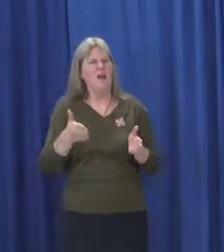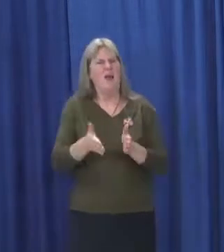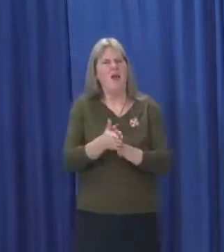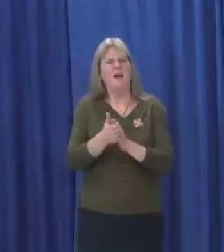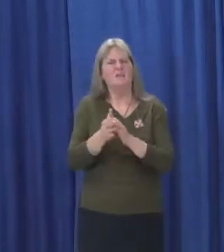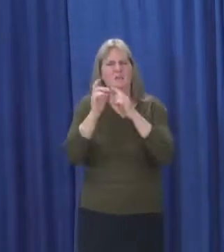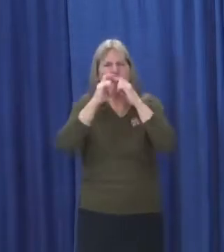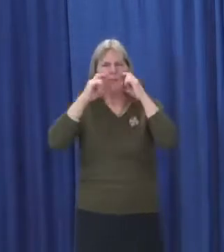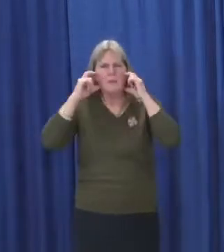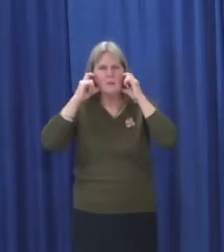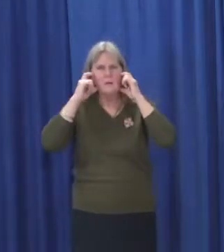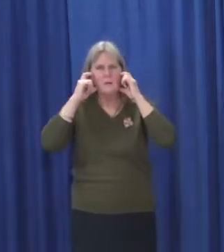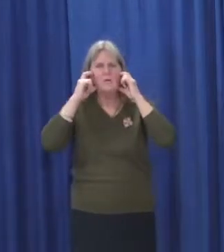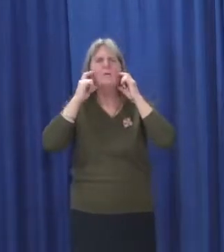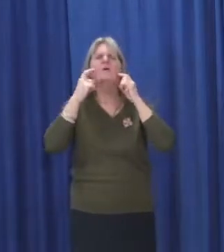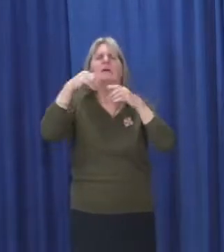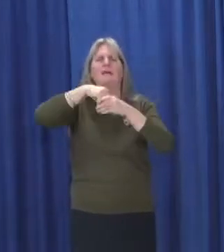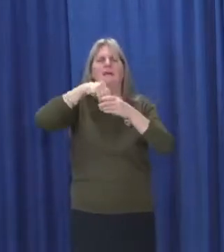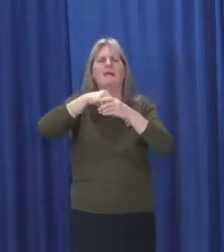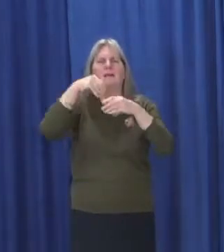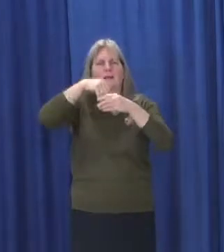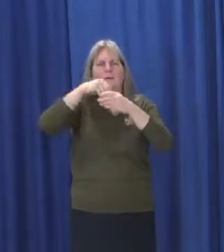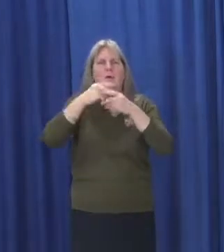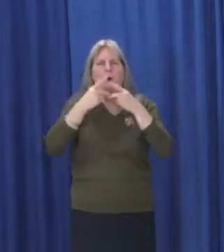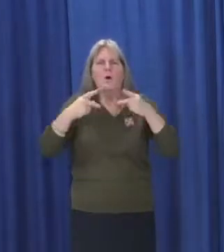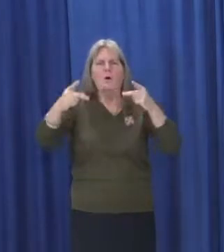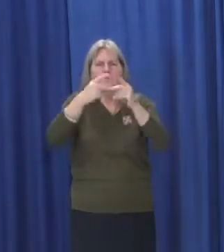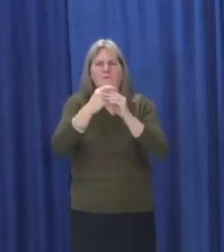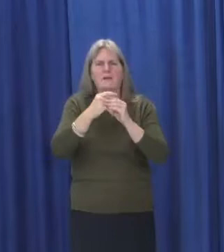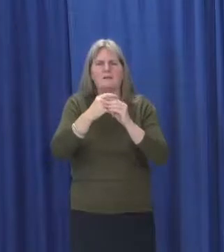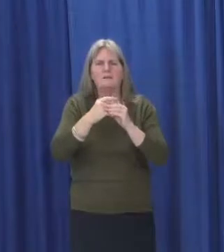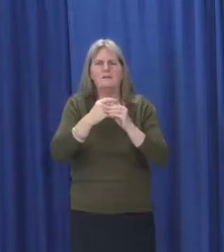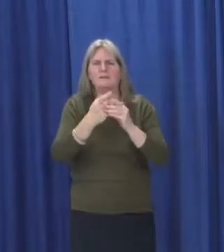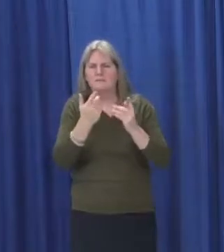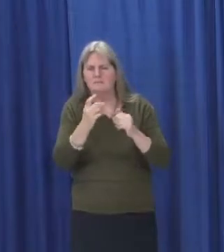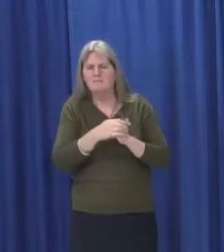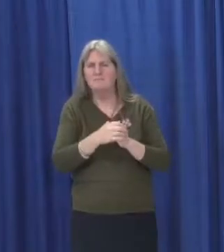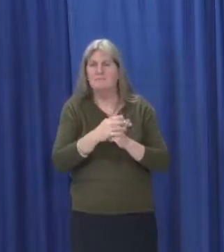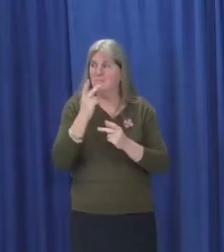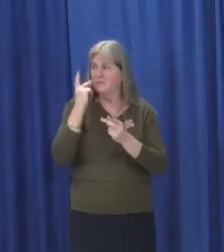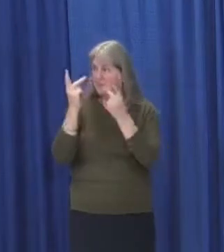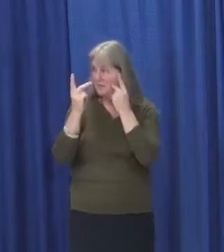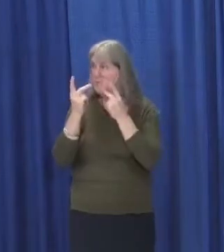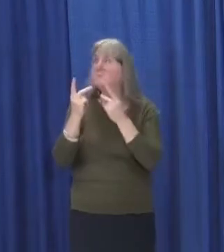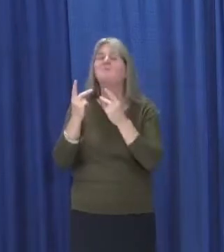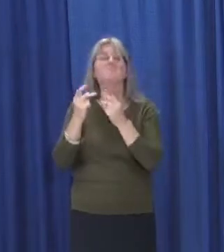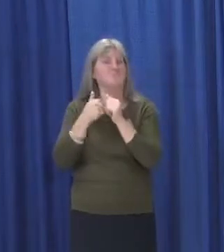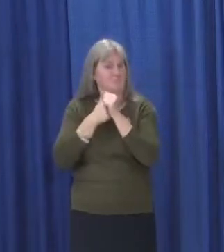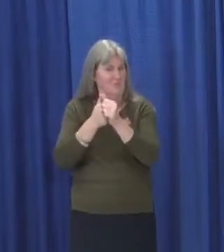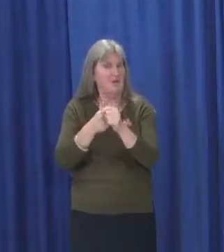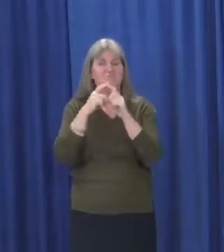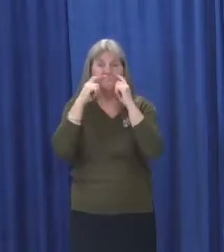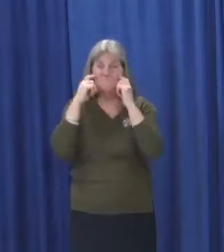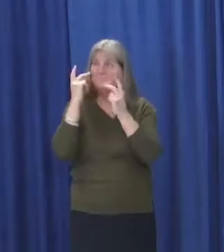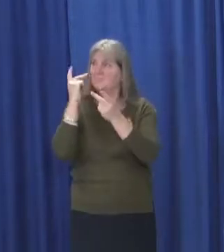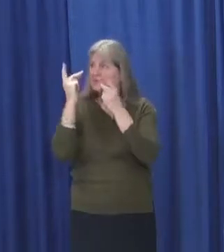in indoor public spaces and I'm pleased to see so many people taking that advice.